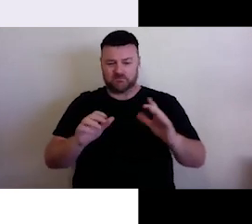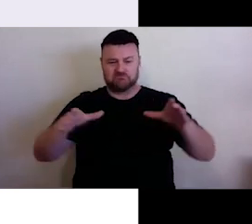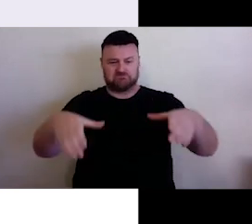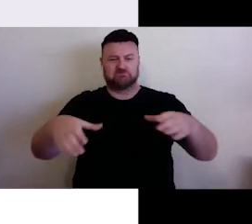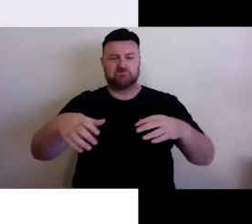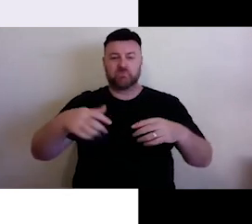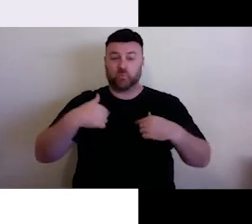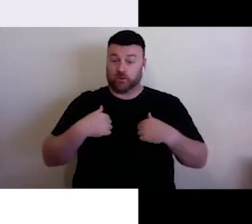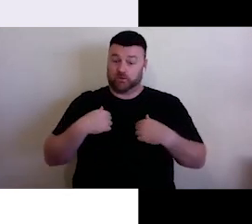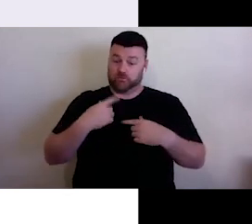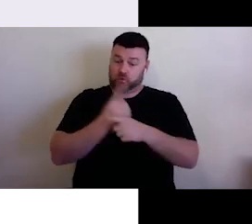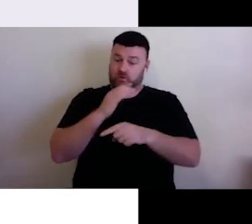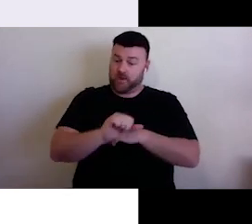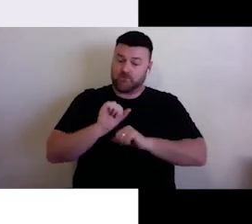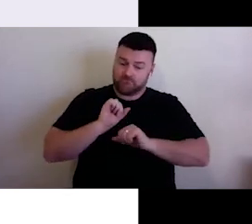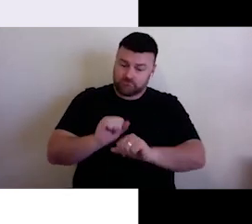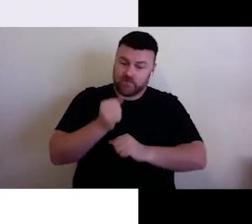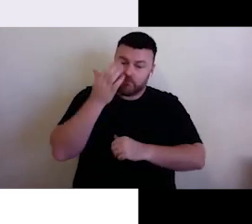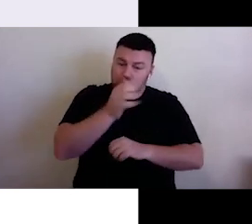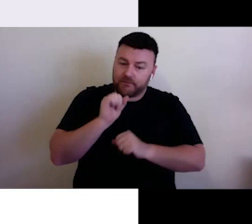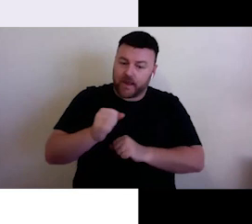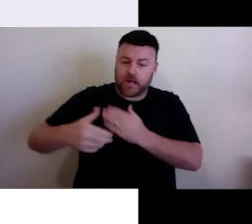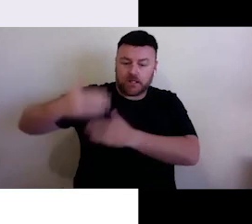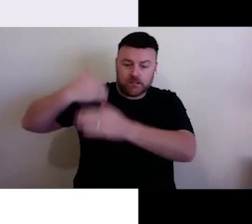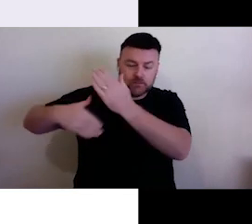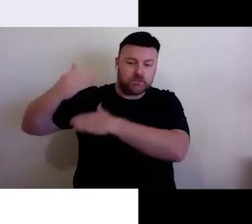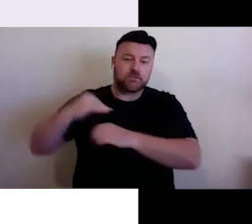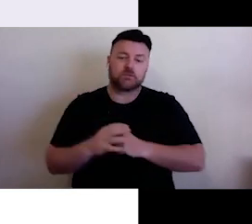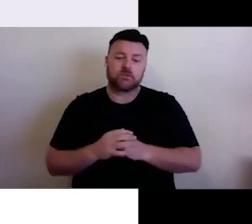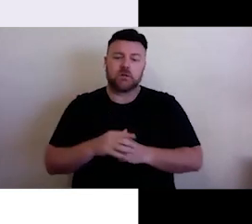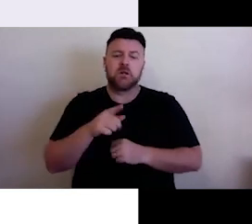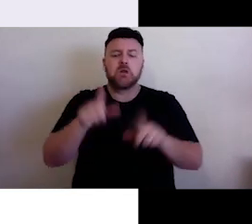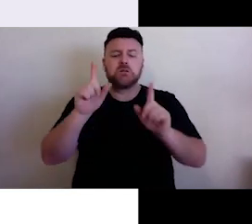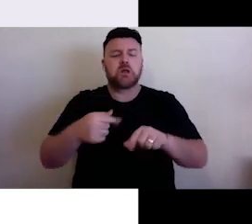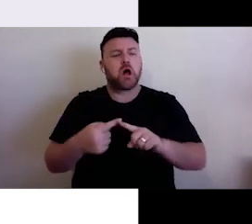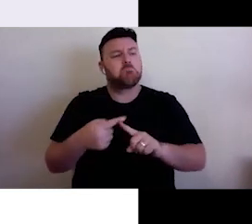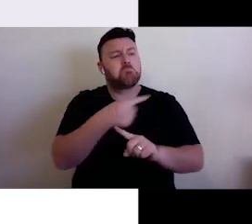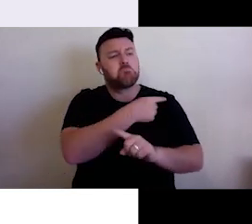and the work stems out of 1990s work that was done internationally by a